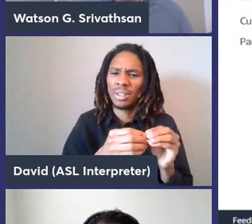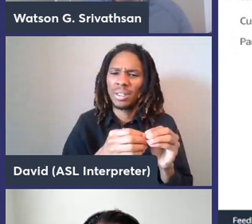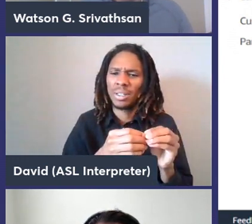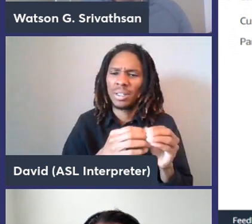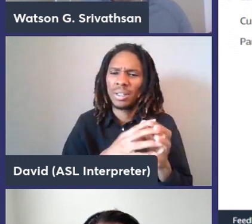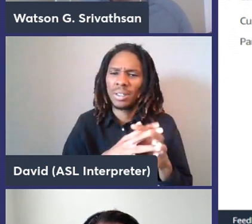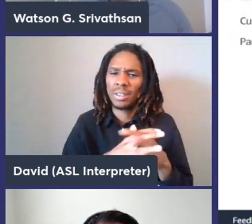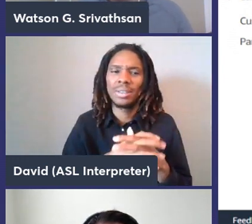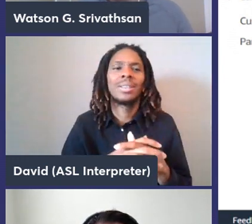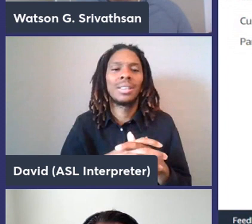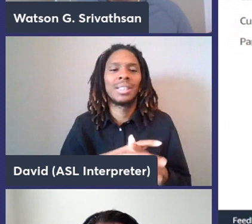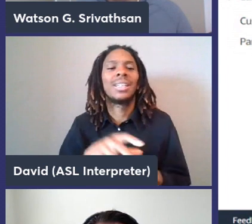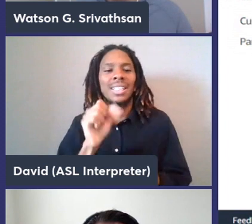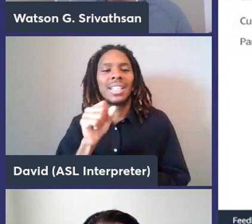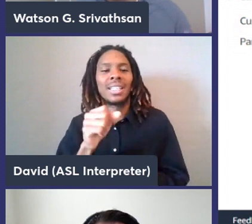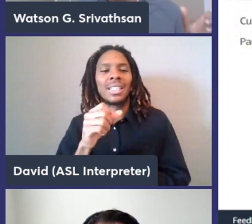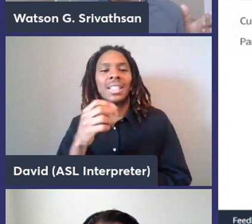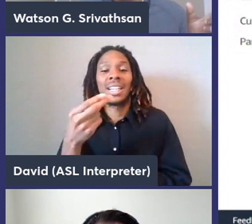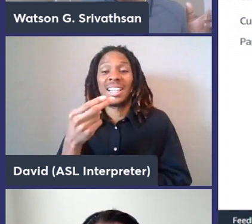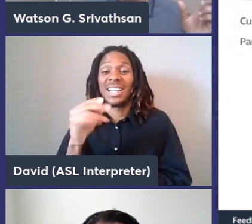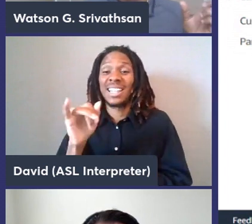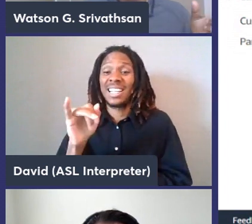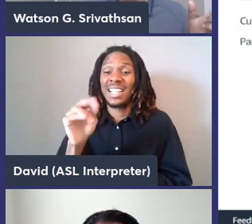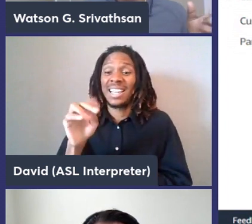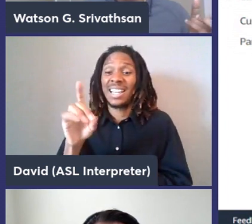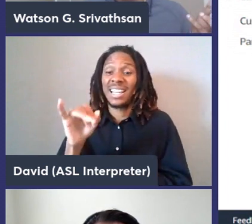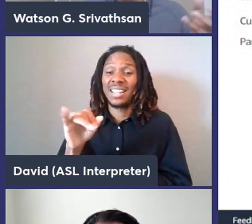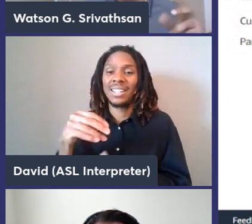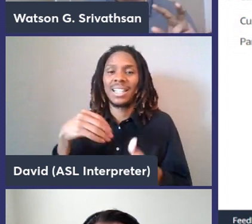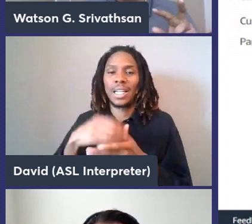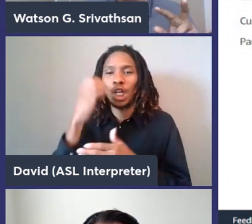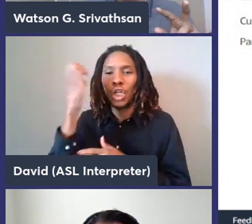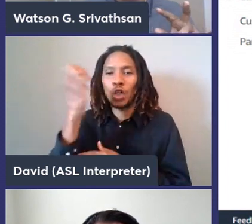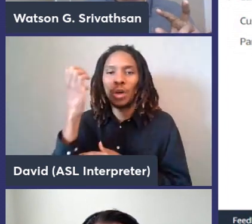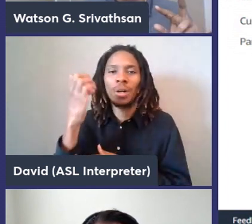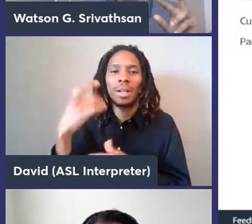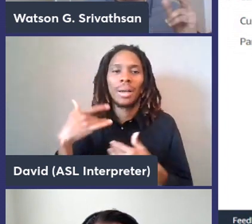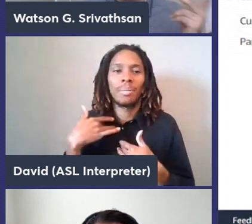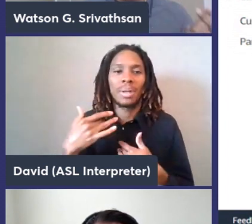Yep, so Hindi, you'll see it's mainly the, in the European places where the decimal separator